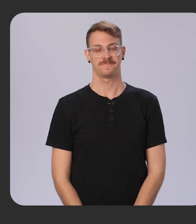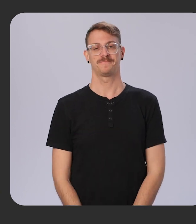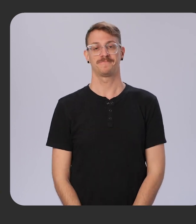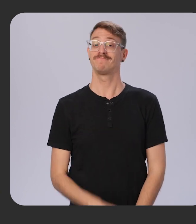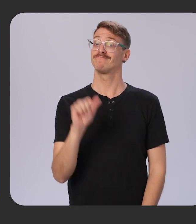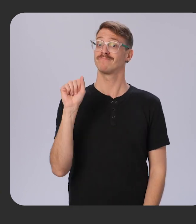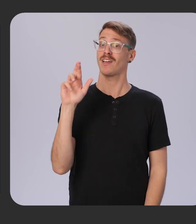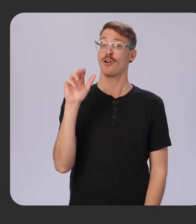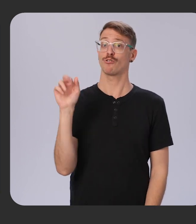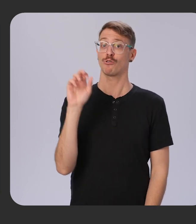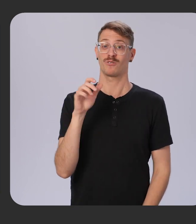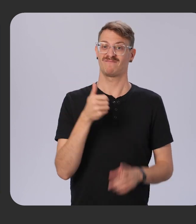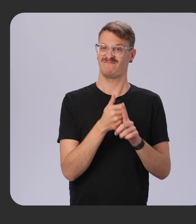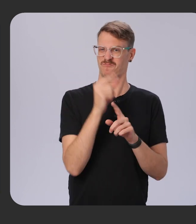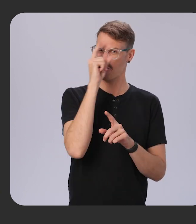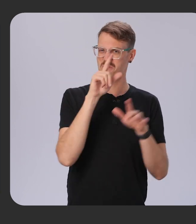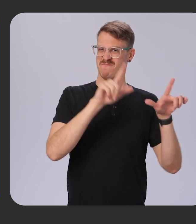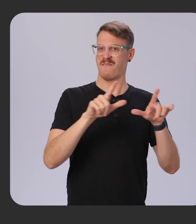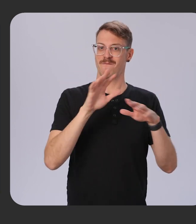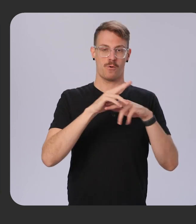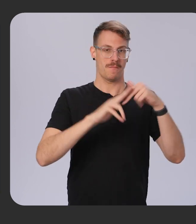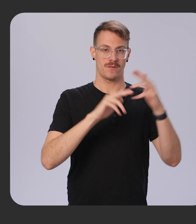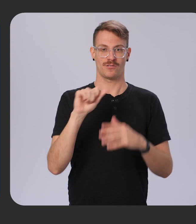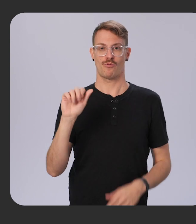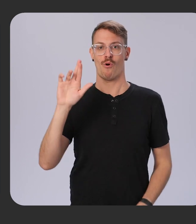ARCore is Google's platform for building augmented reality